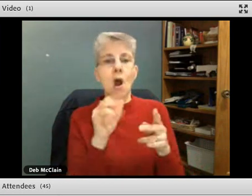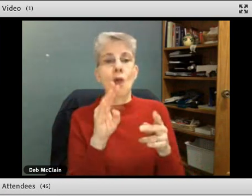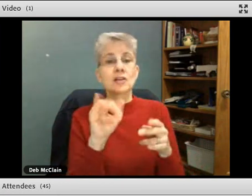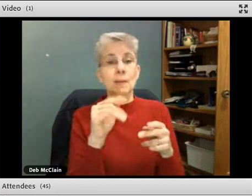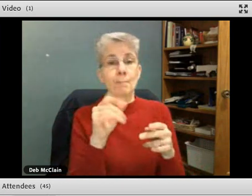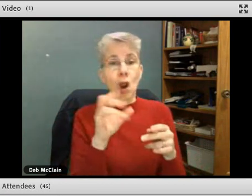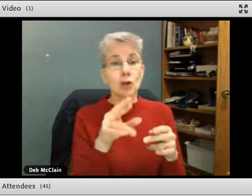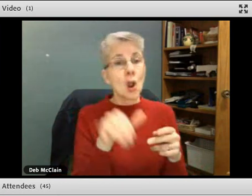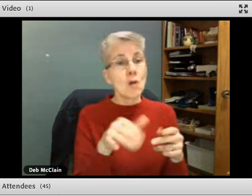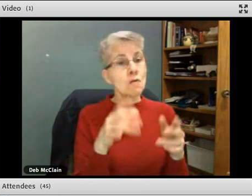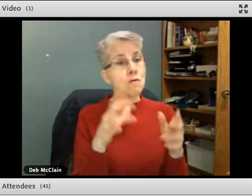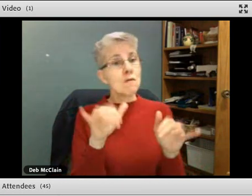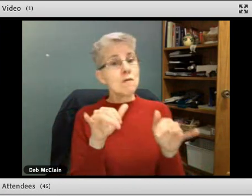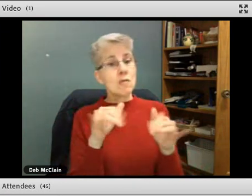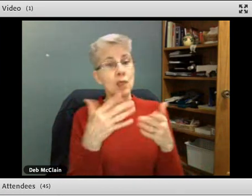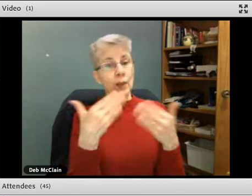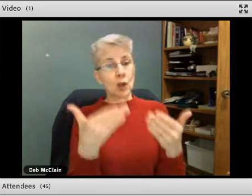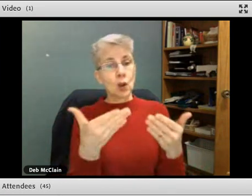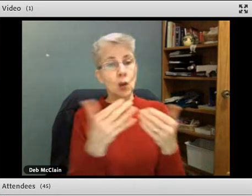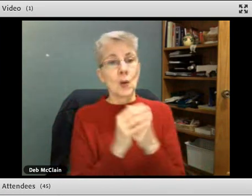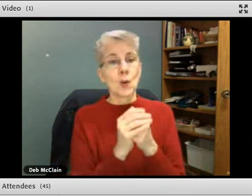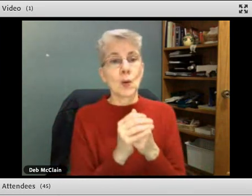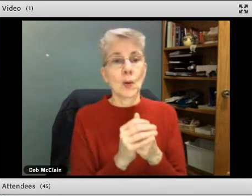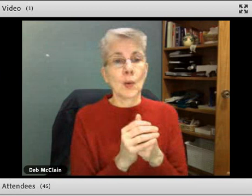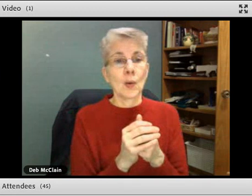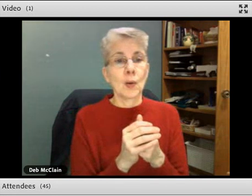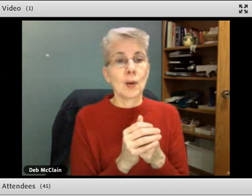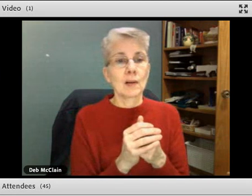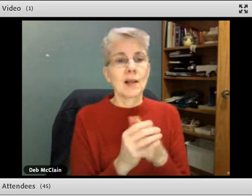There we go. So, there's the subfield. I'm not very good with this freehand.